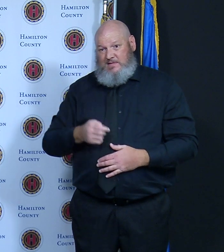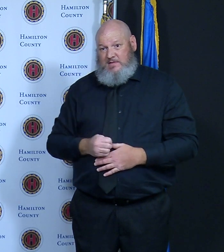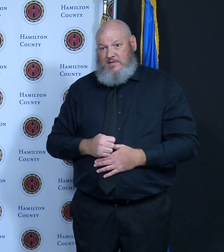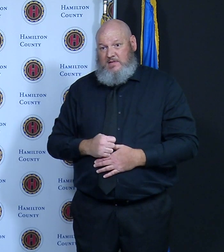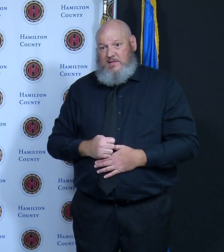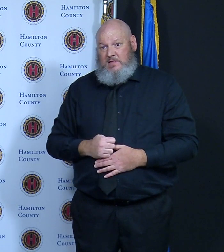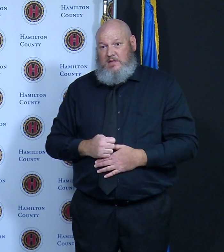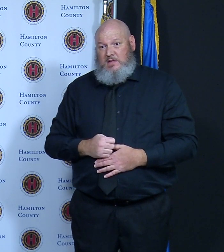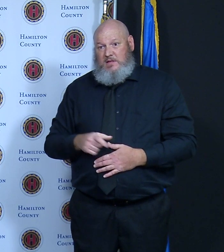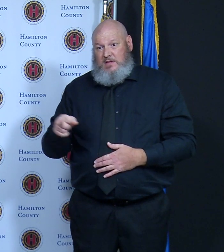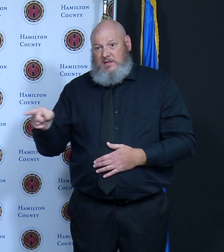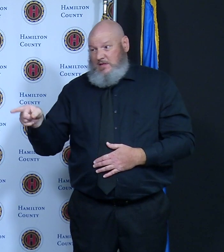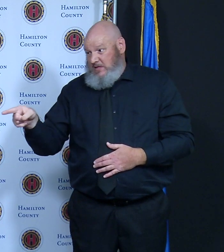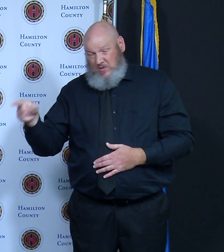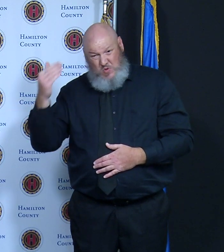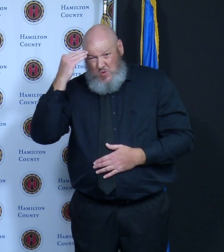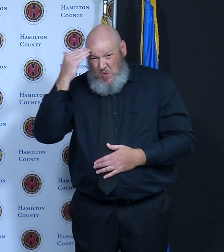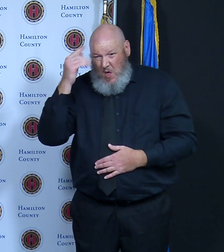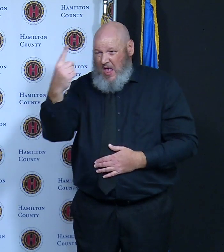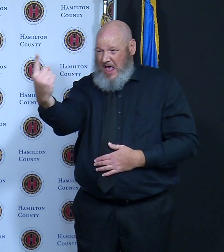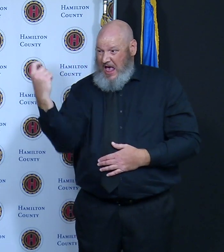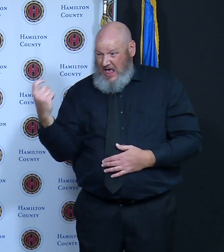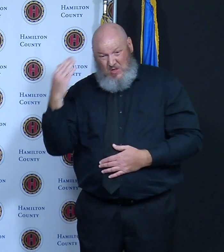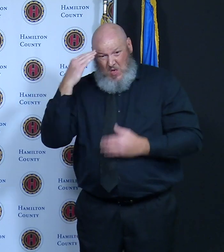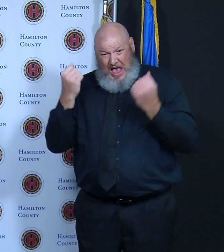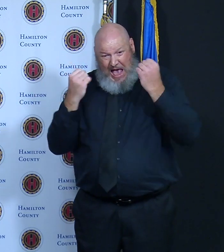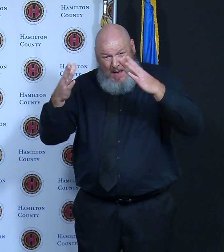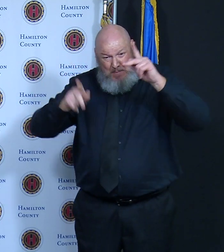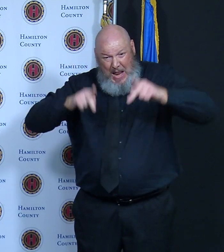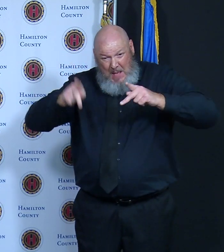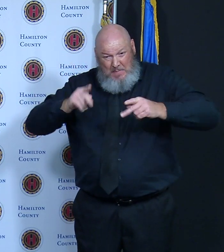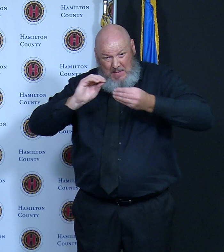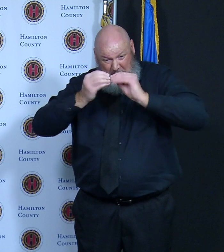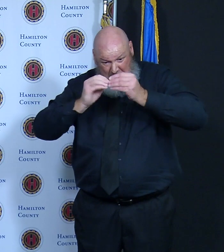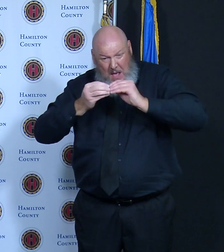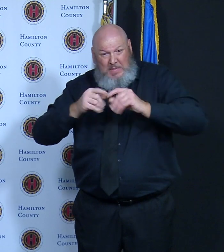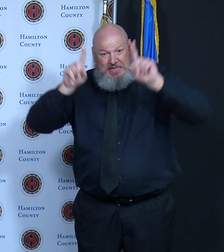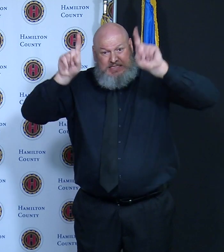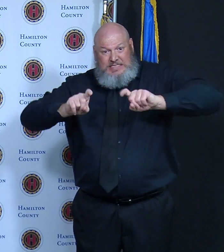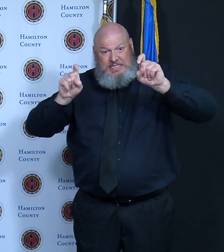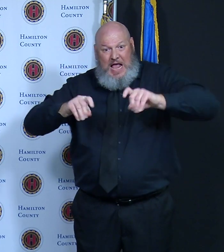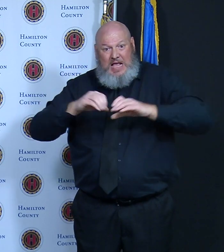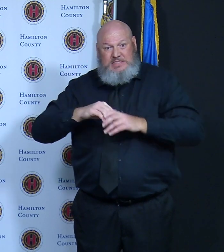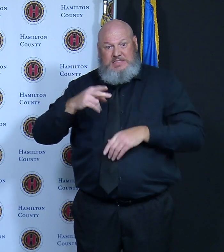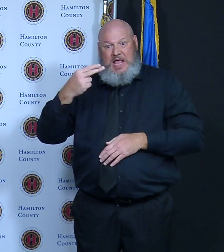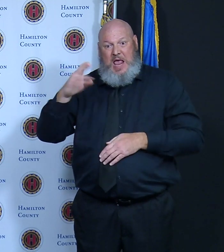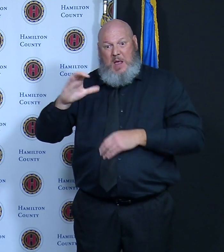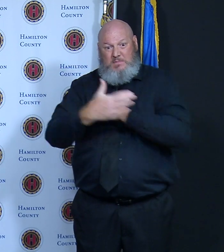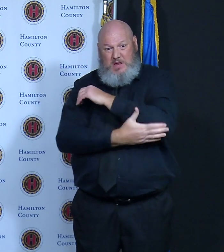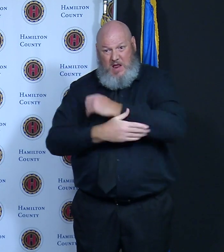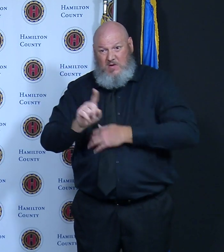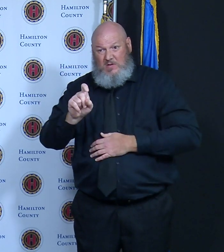about how many might need to be tested I'm not sure what rock-solid means so